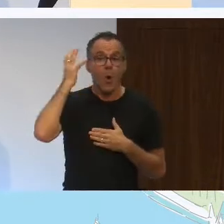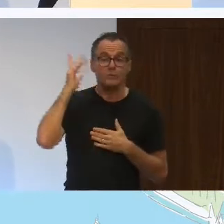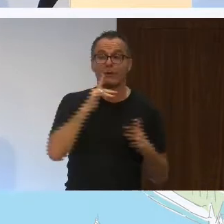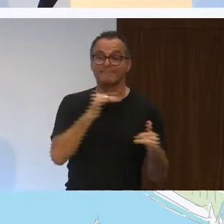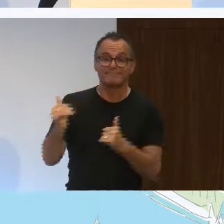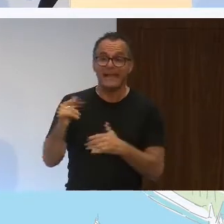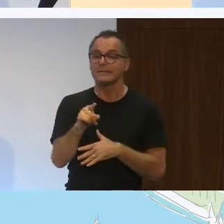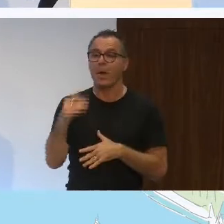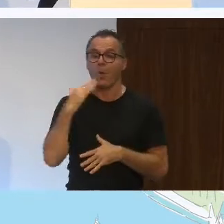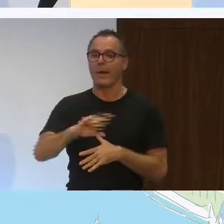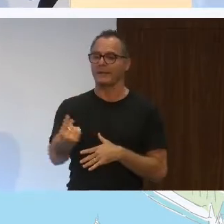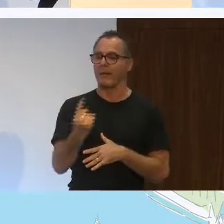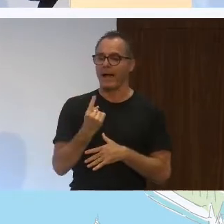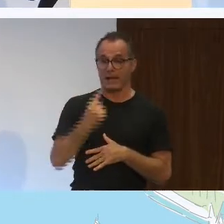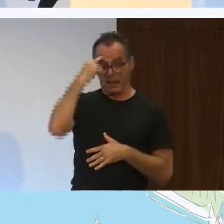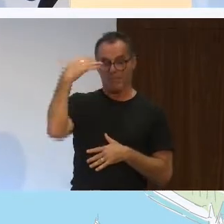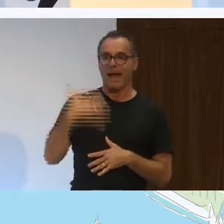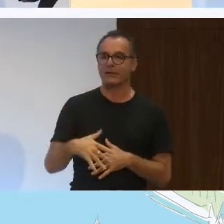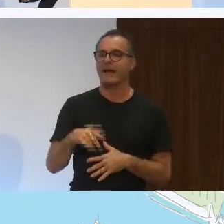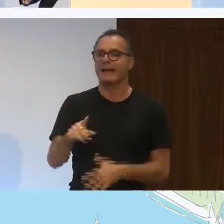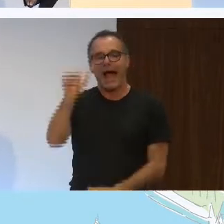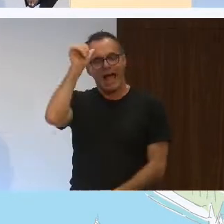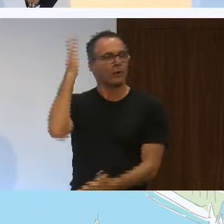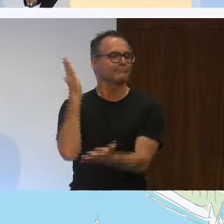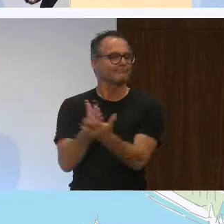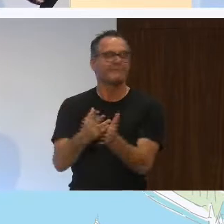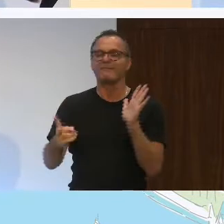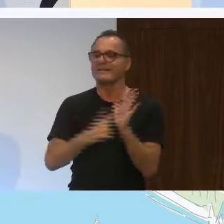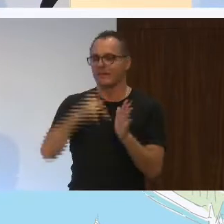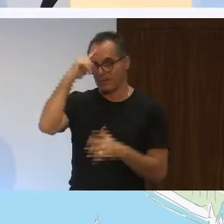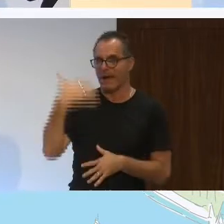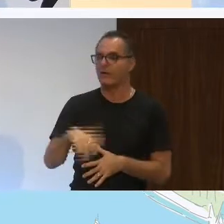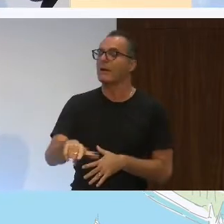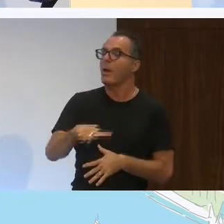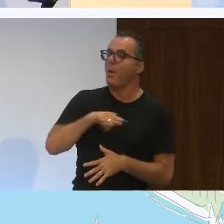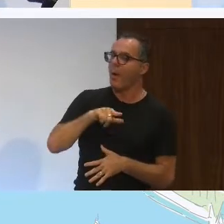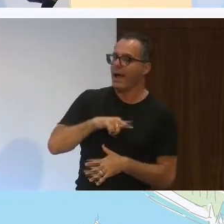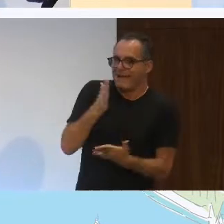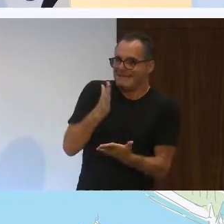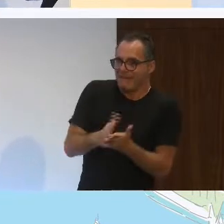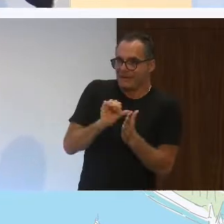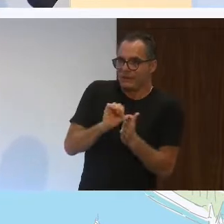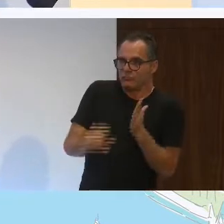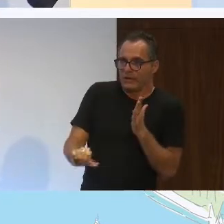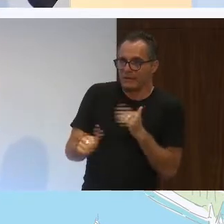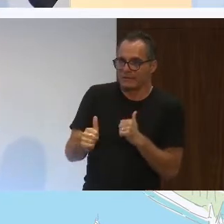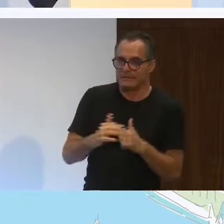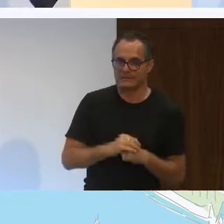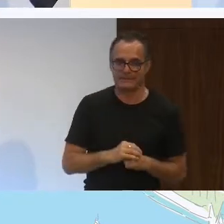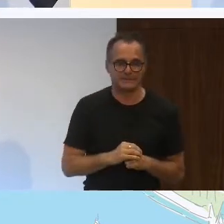they when they come back with a migraine, I actually know they have vestibular migraine because it's a definite trigger.